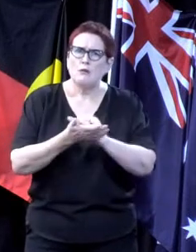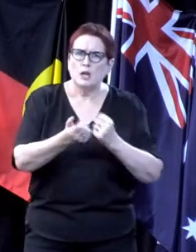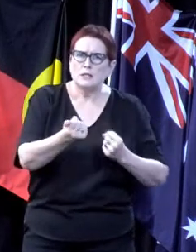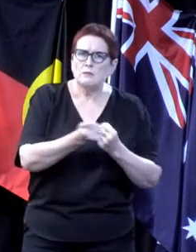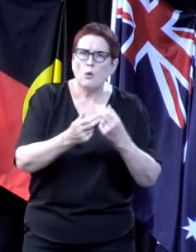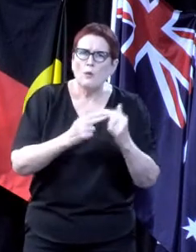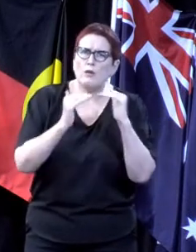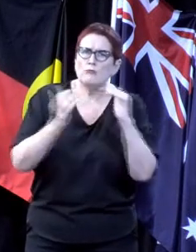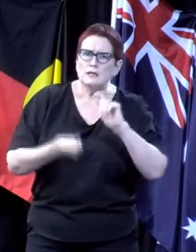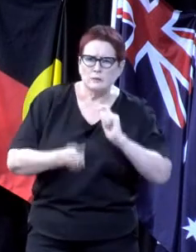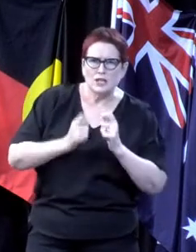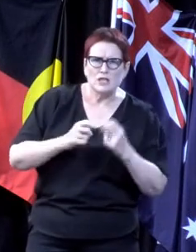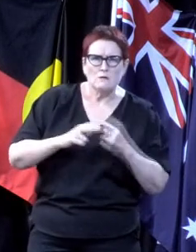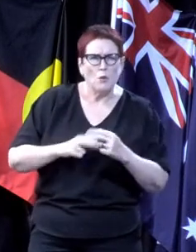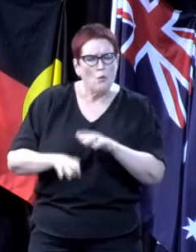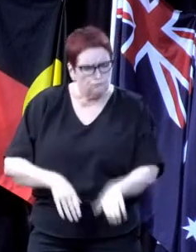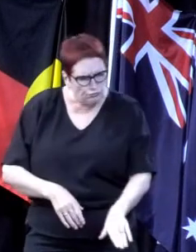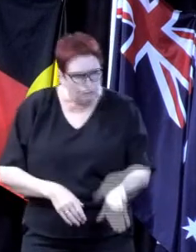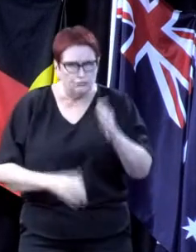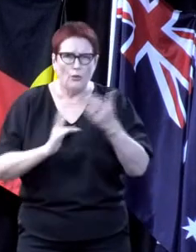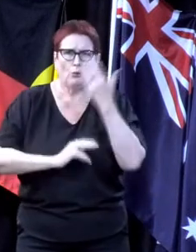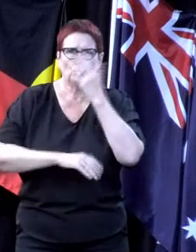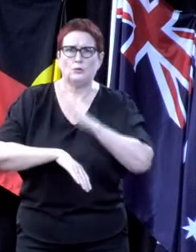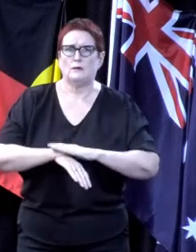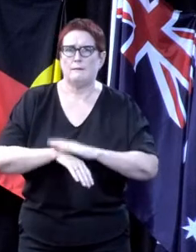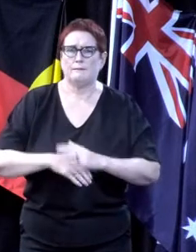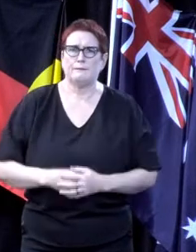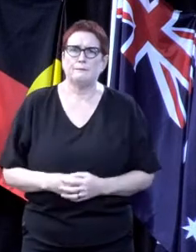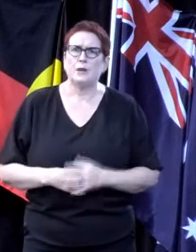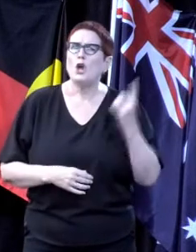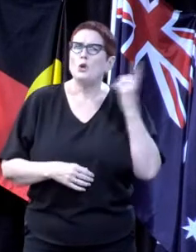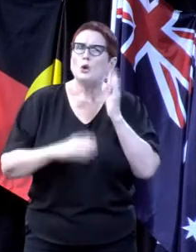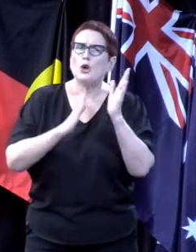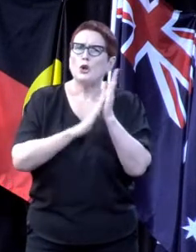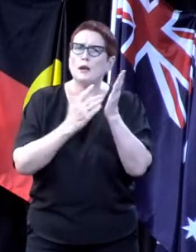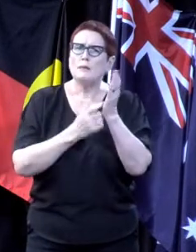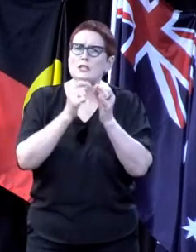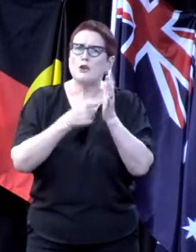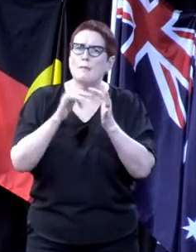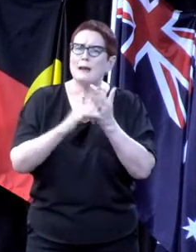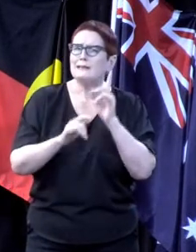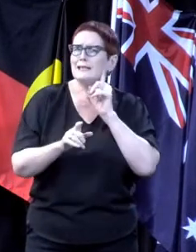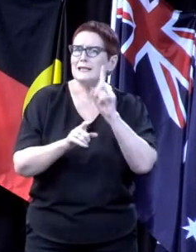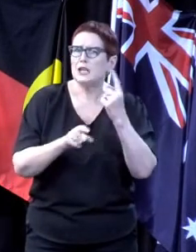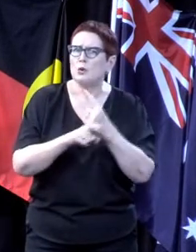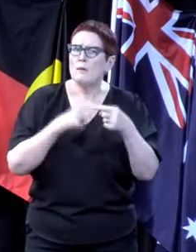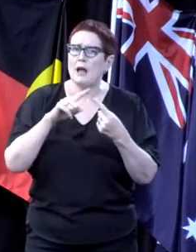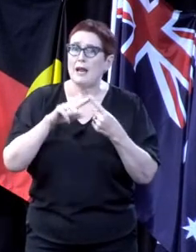at every stage of their learning. You heard evidence from Mr. Bates about this program yesterday about the value of this program.